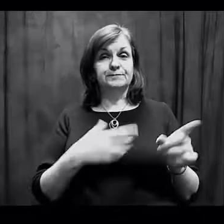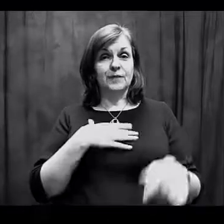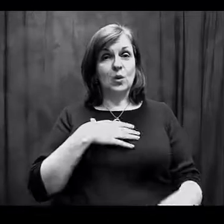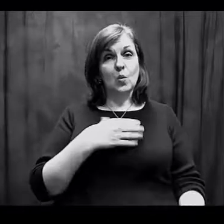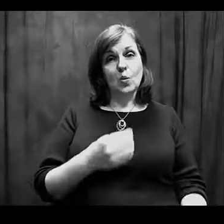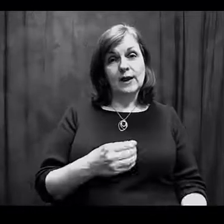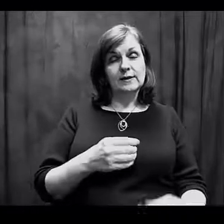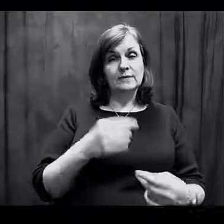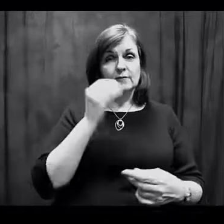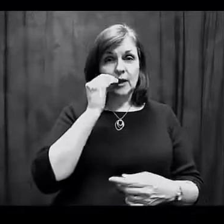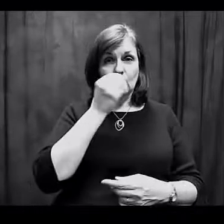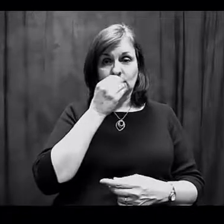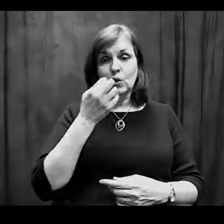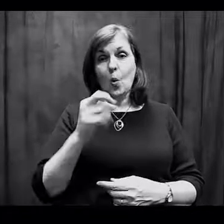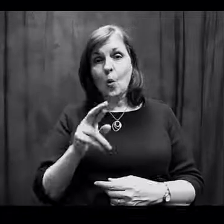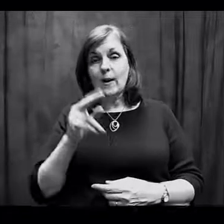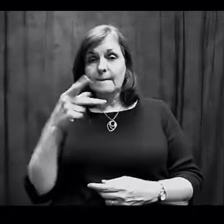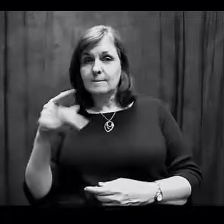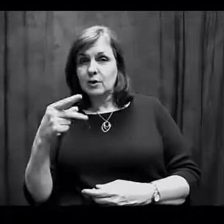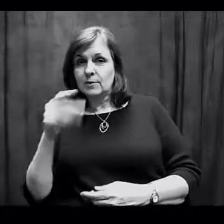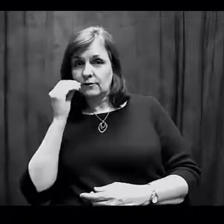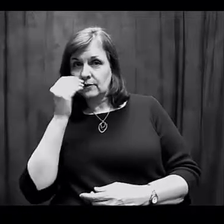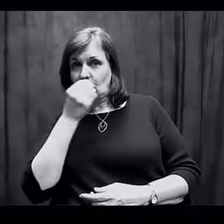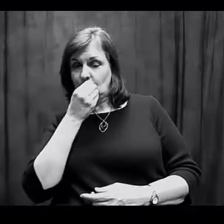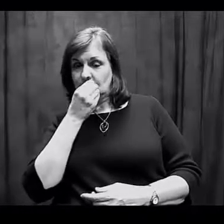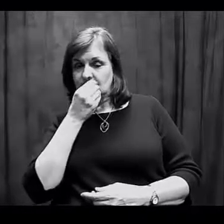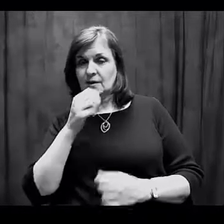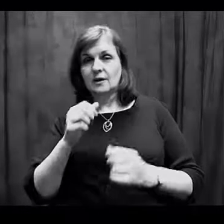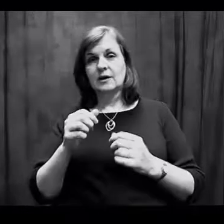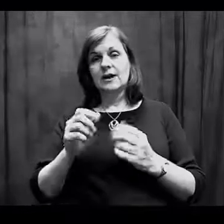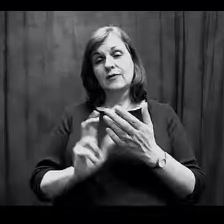so I have here for you white and purple flowers